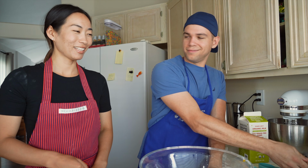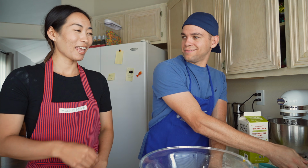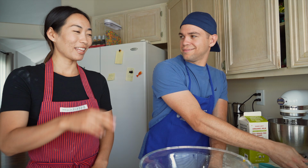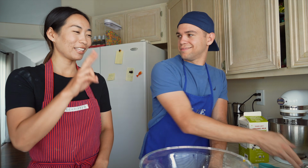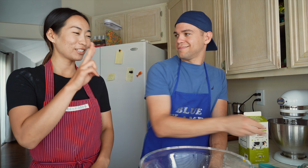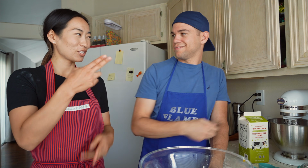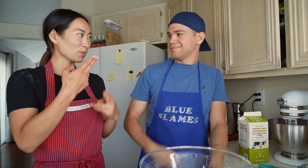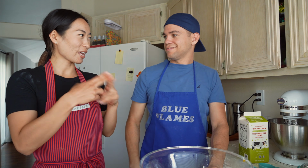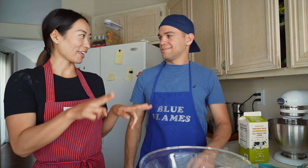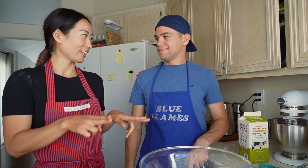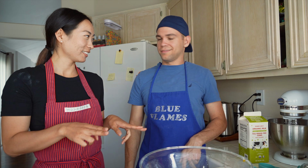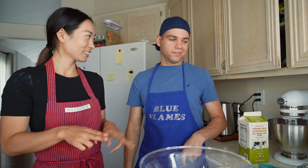E: and then two eggs